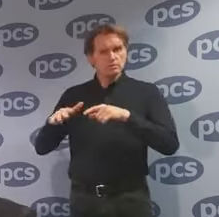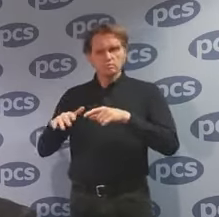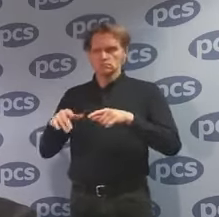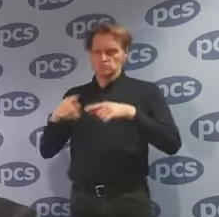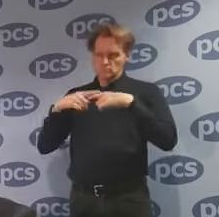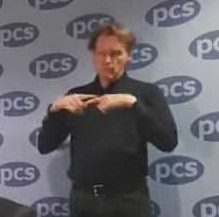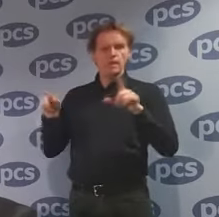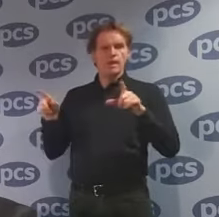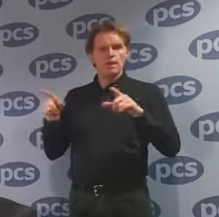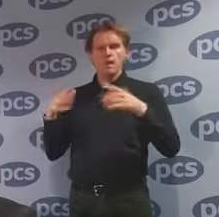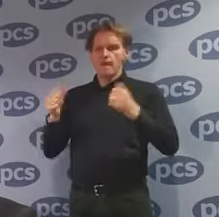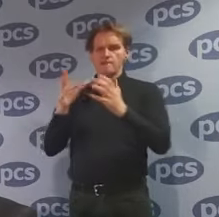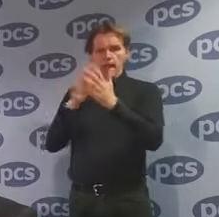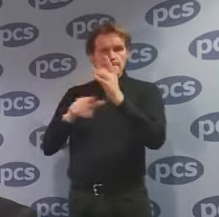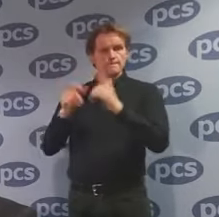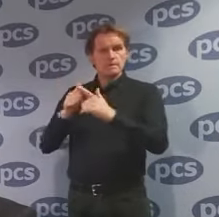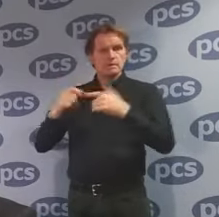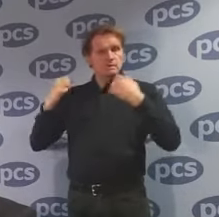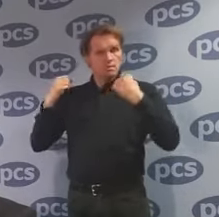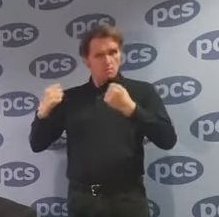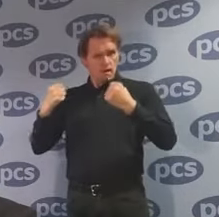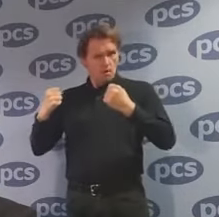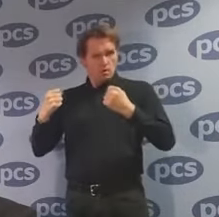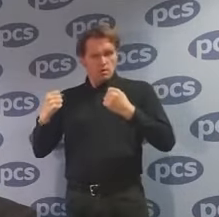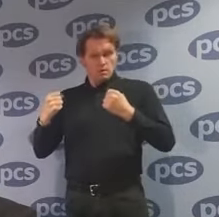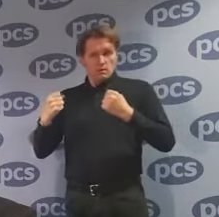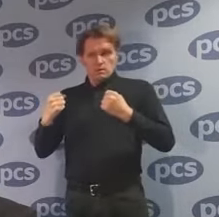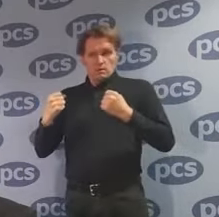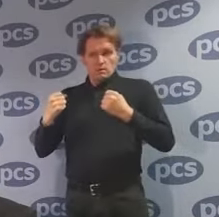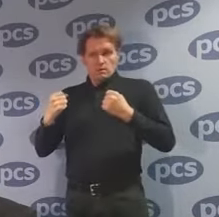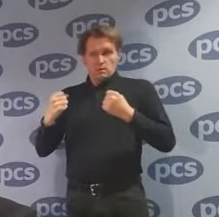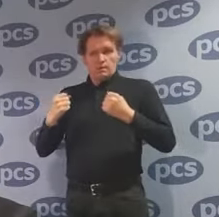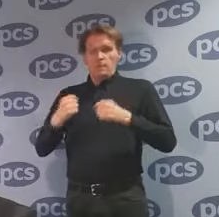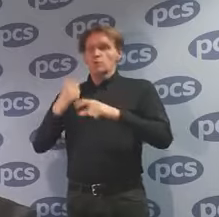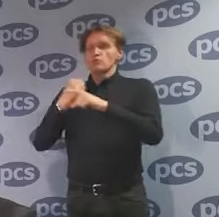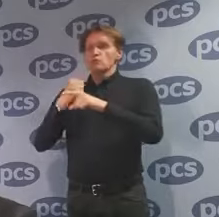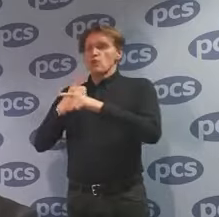power to actually not just talk the talk but walk the walk as well.